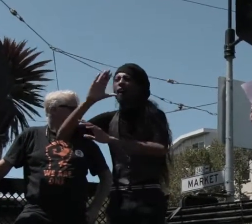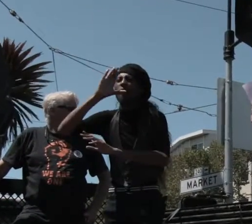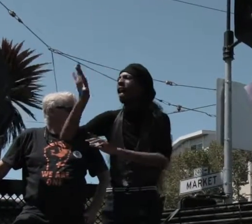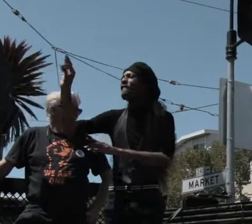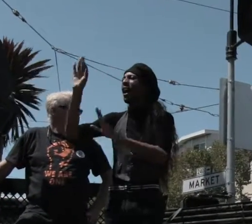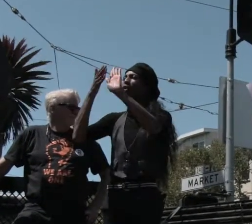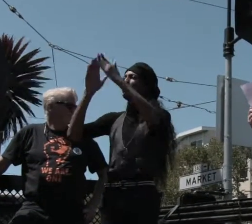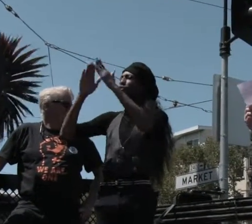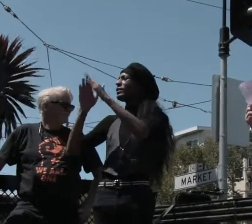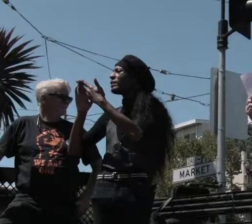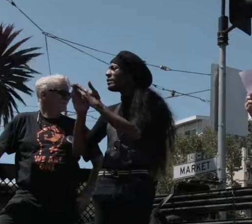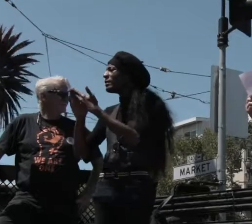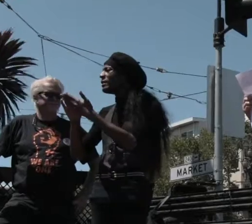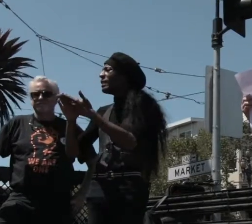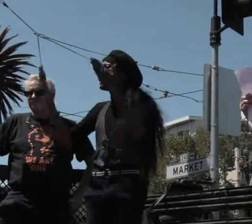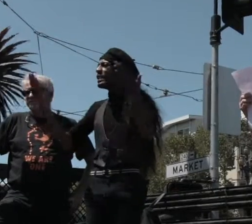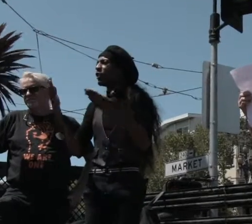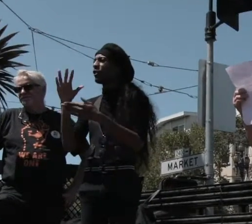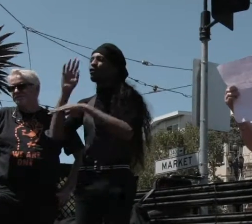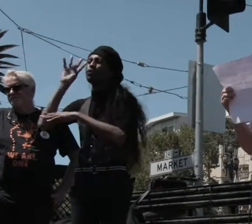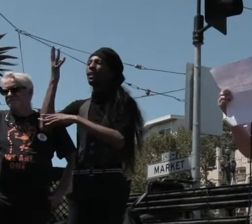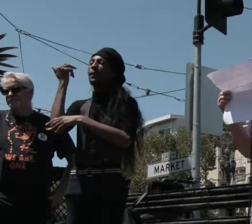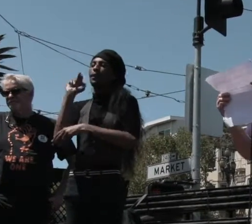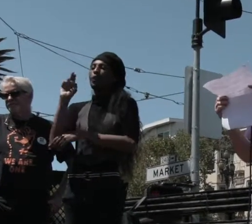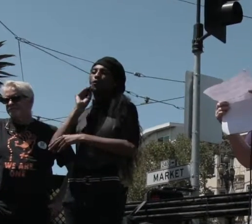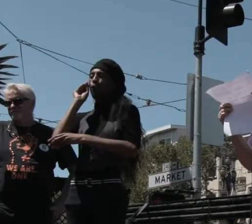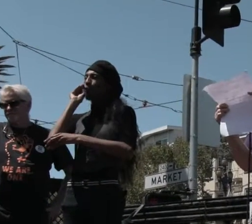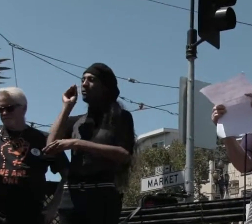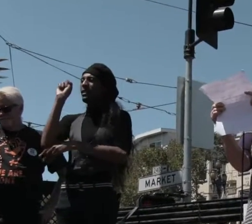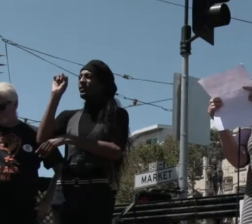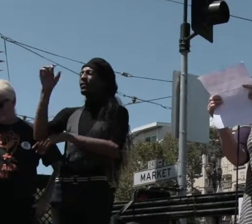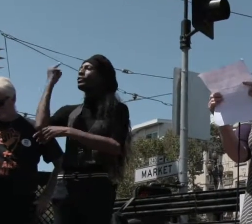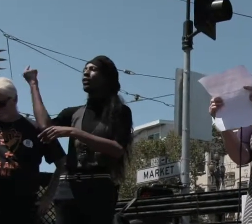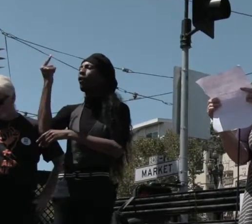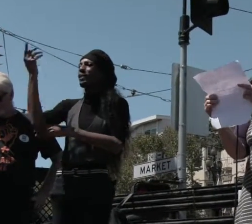Where people come to make their home. San Francisco has always welcomed rebels,